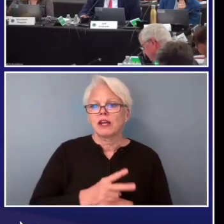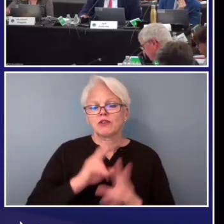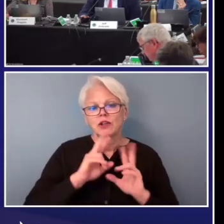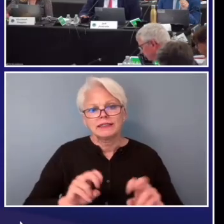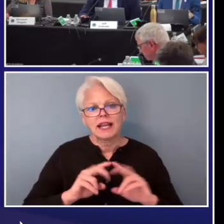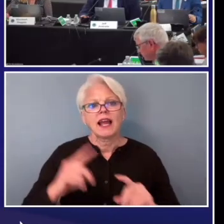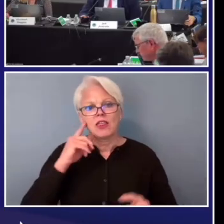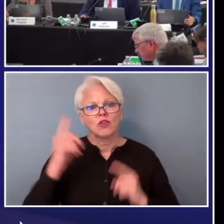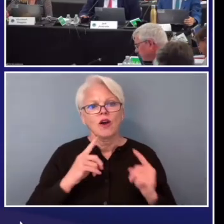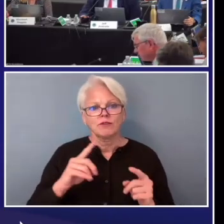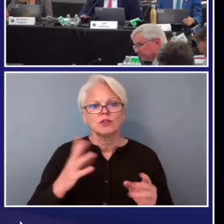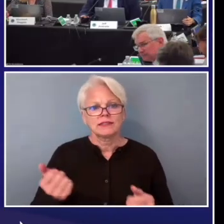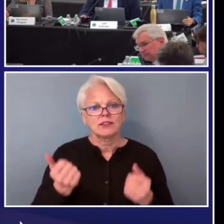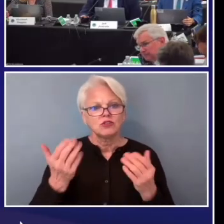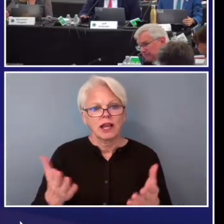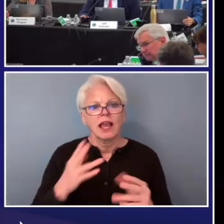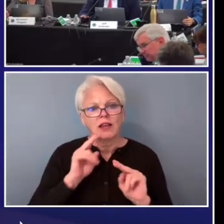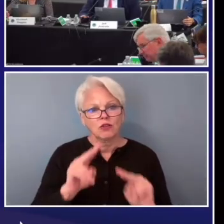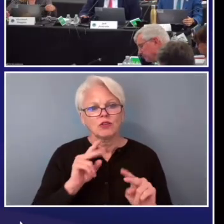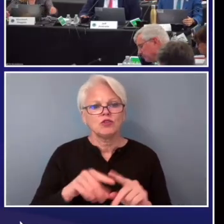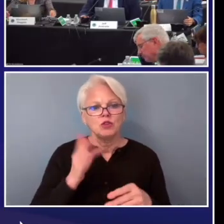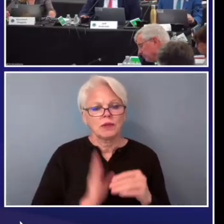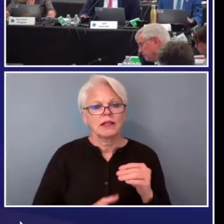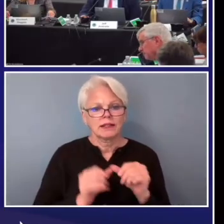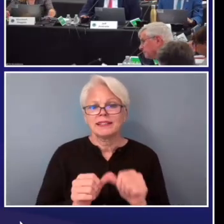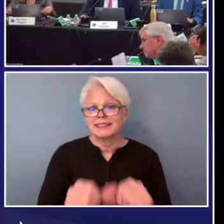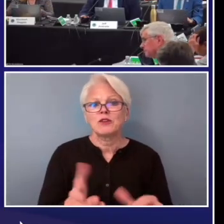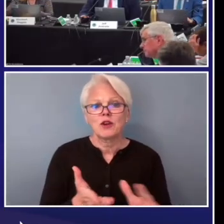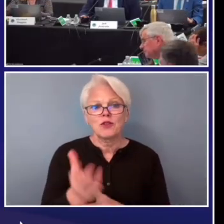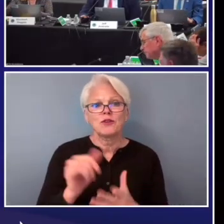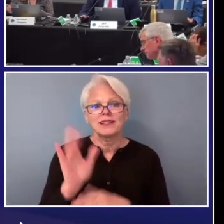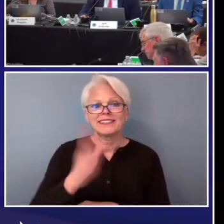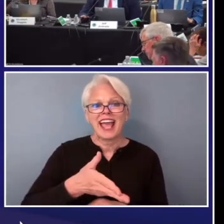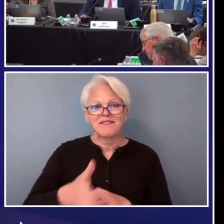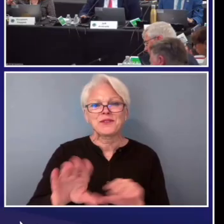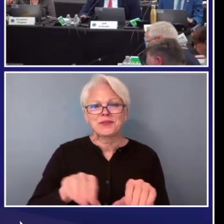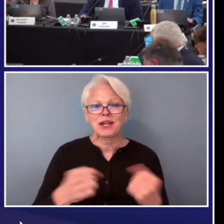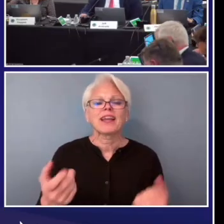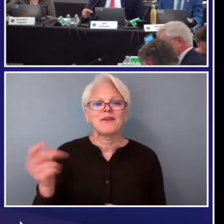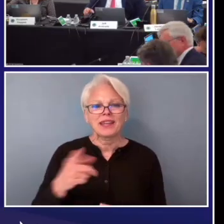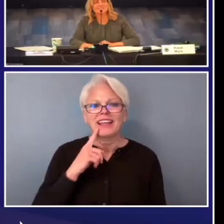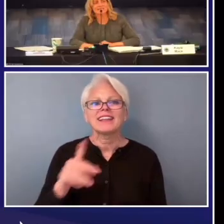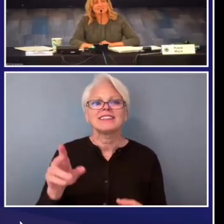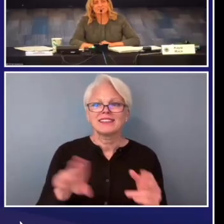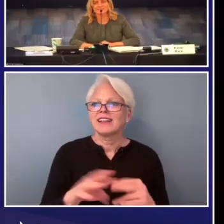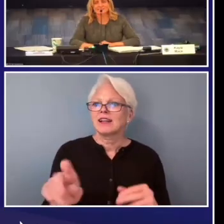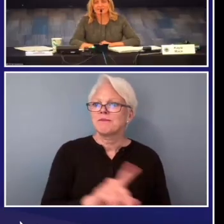suggestions and look forward to continuing going through this after the break. Let's take a break and come back at 10 till, please. Thank you.